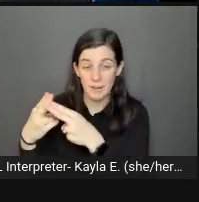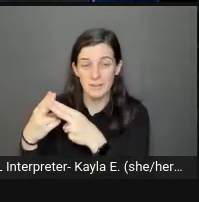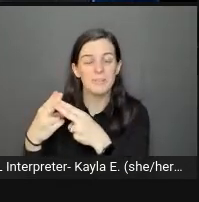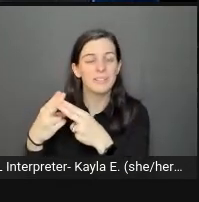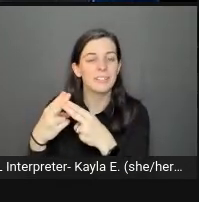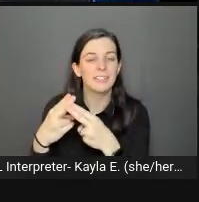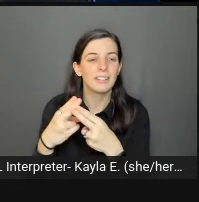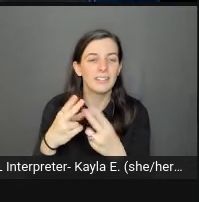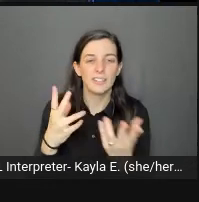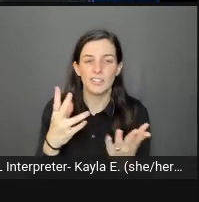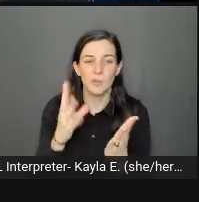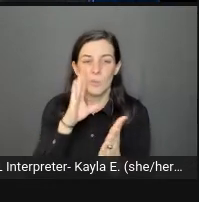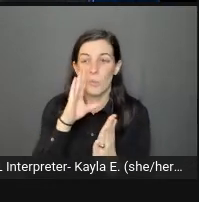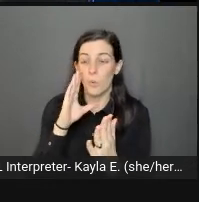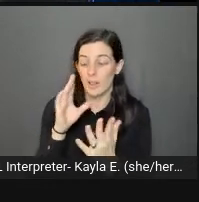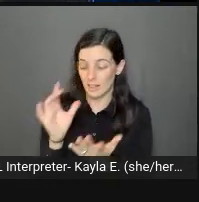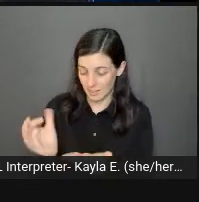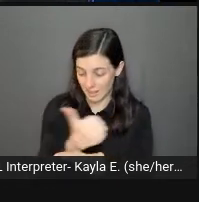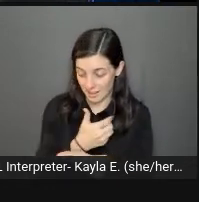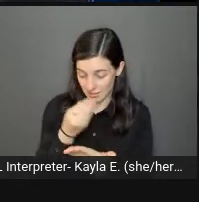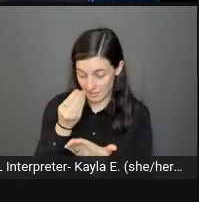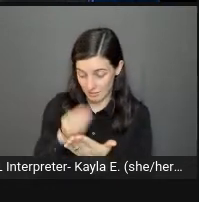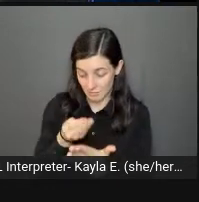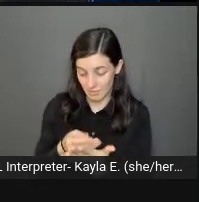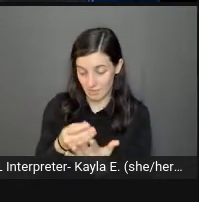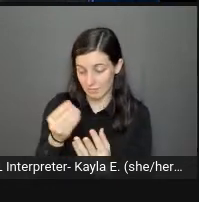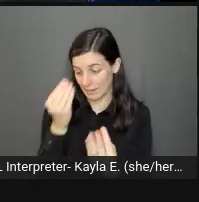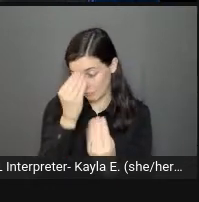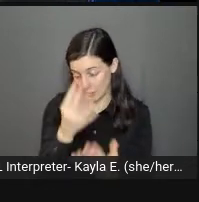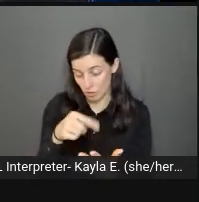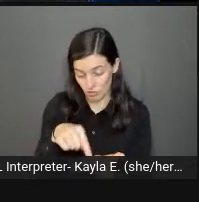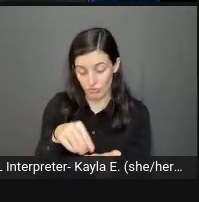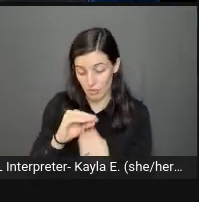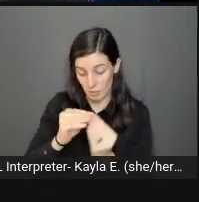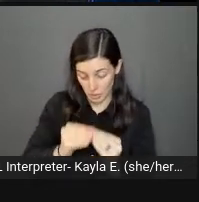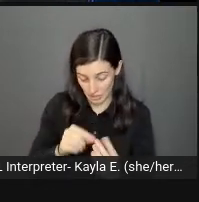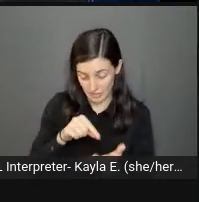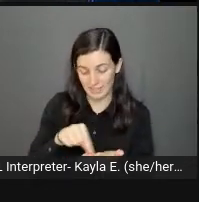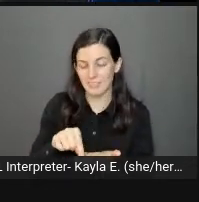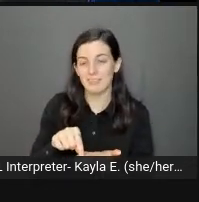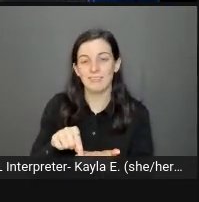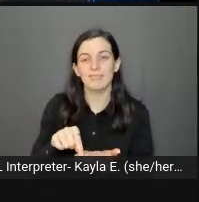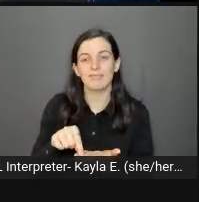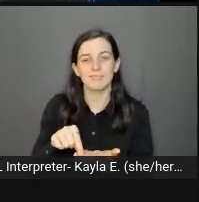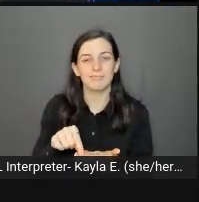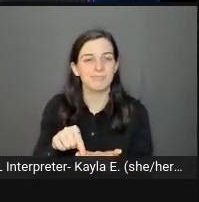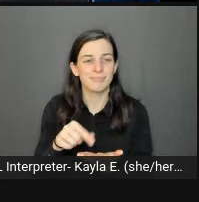at the top. The other problem with this form is that here, I've got a radio button group that I added.